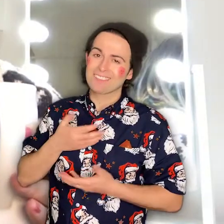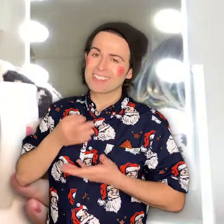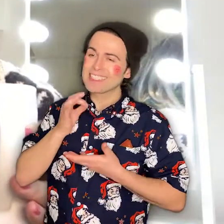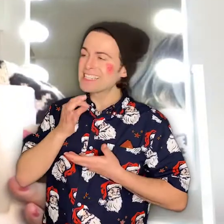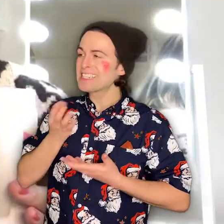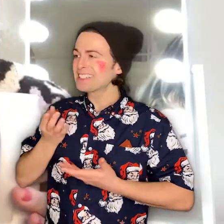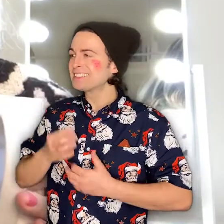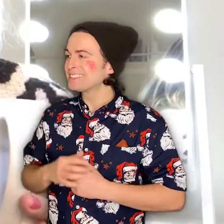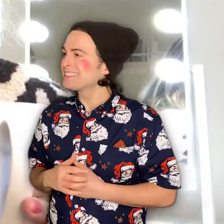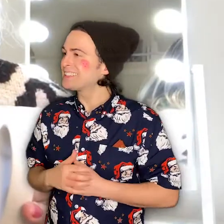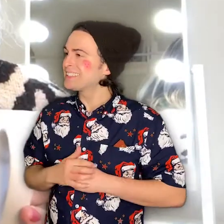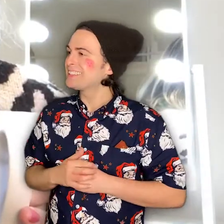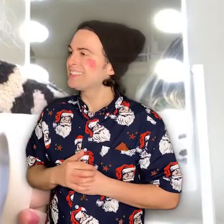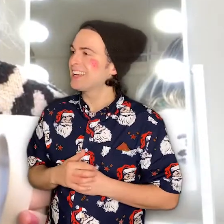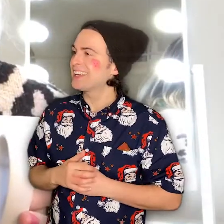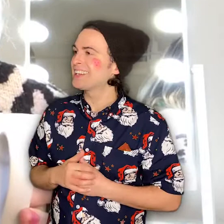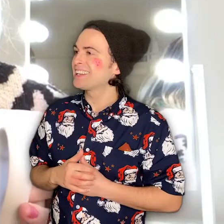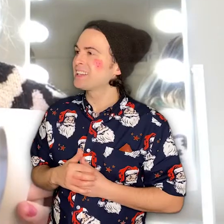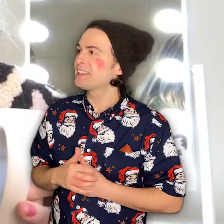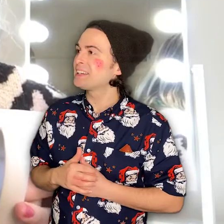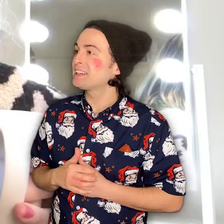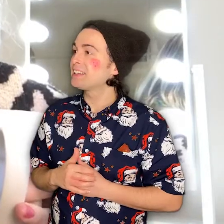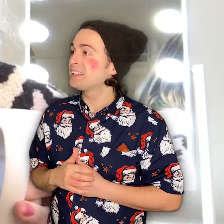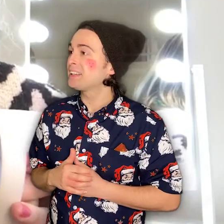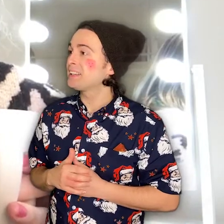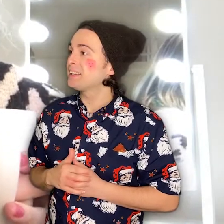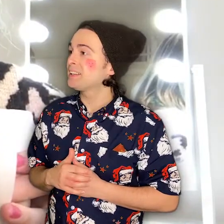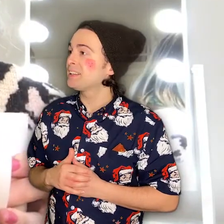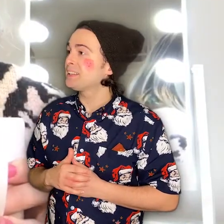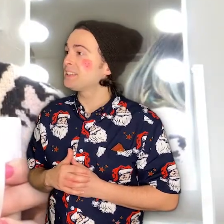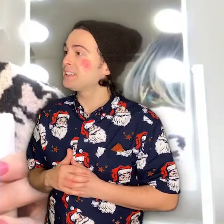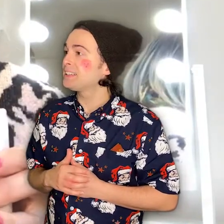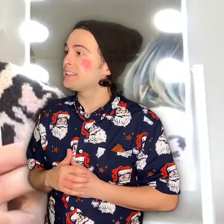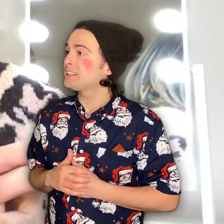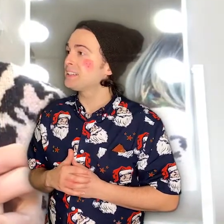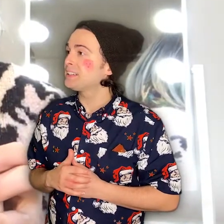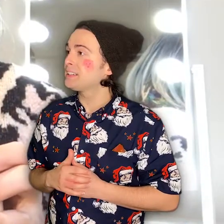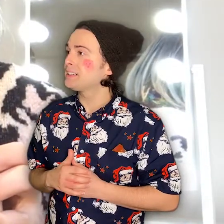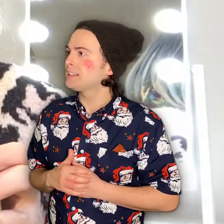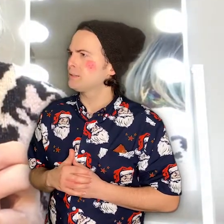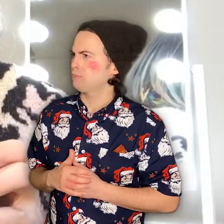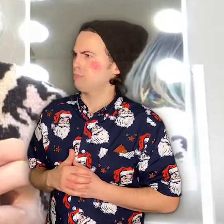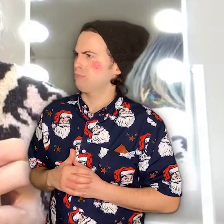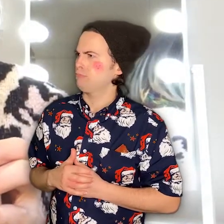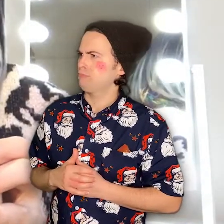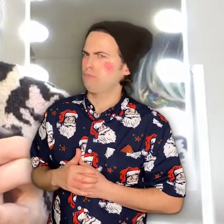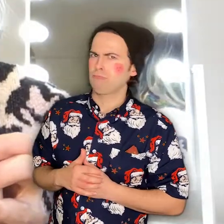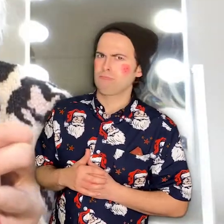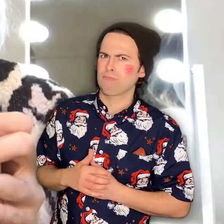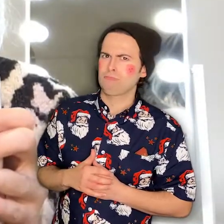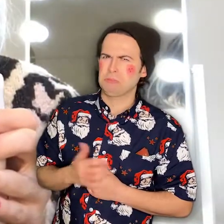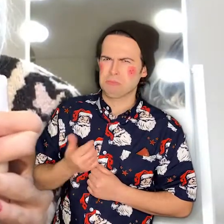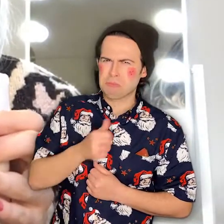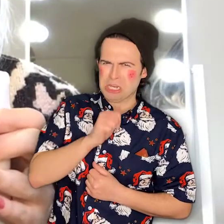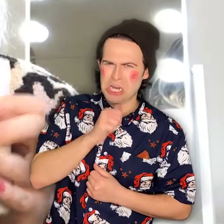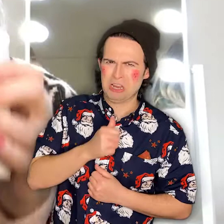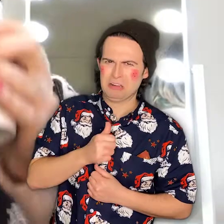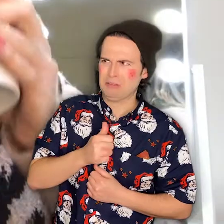delicious and sets my day off perfectly. I’m just going to pour myself a wee top up. Magic!